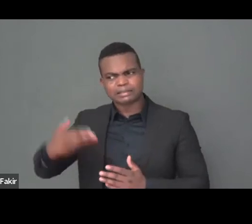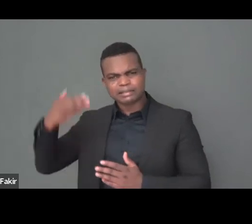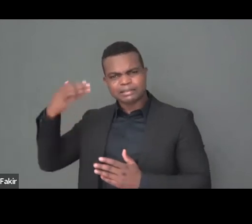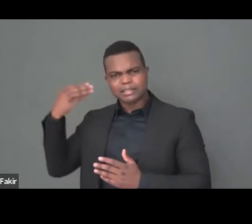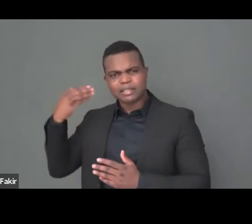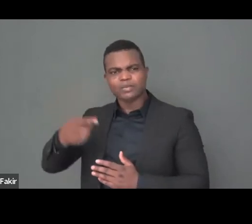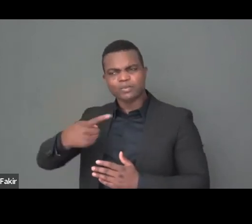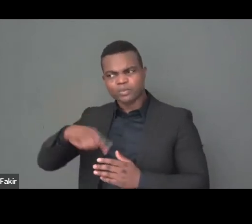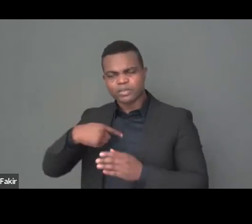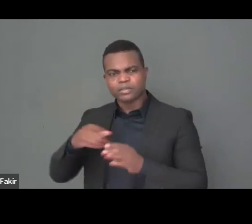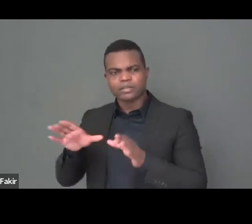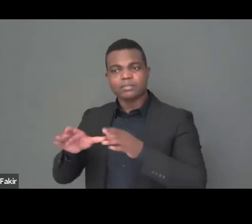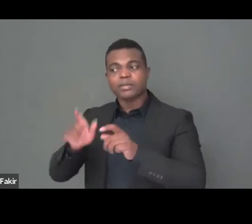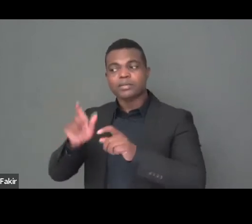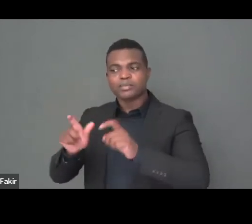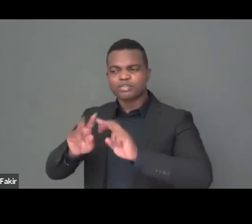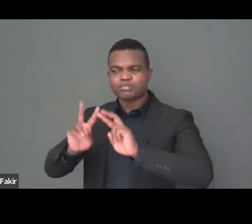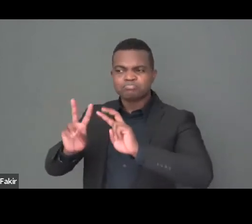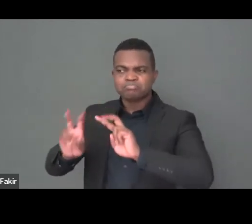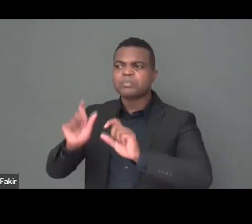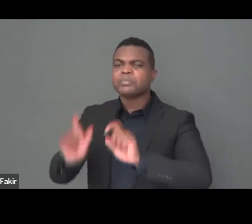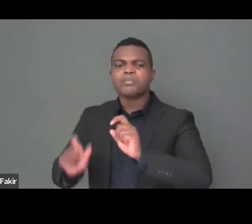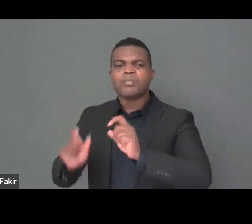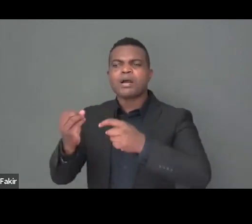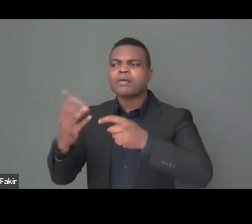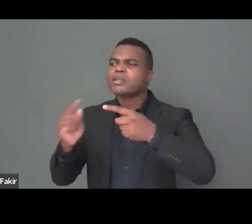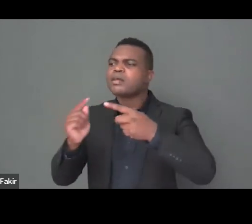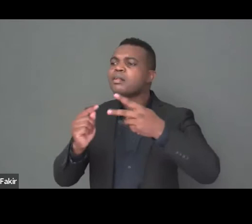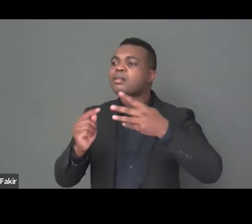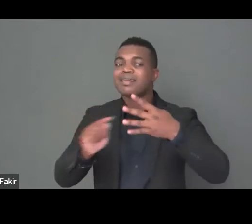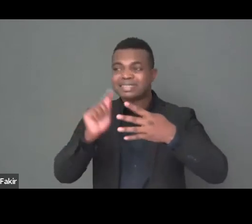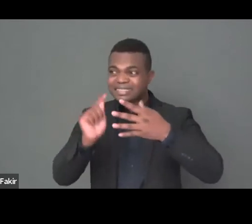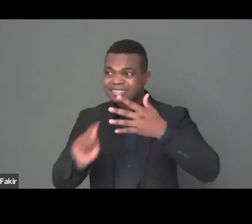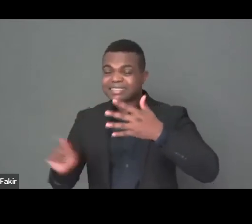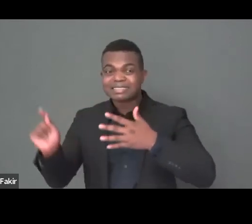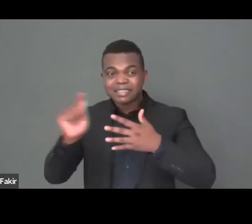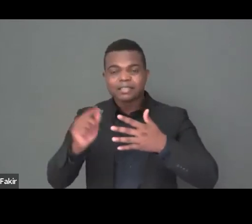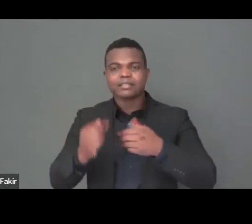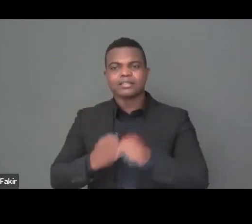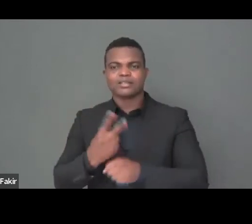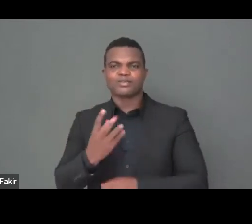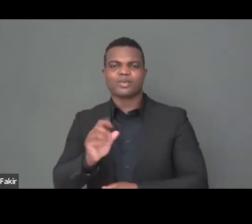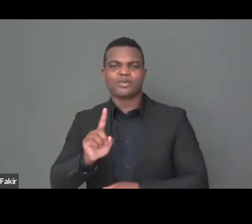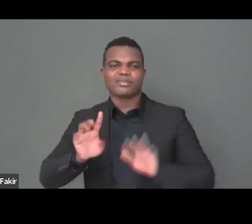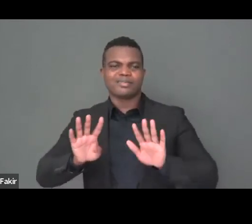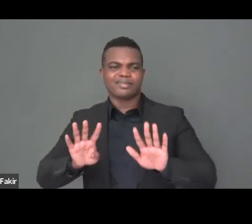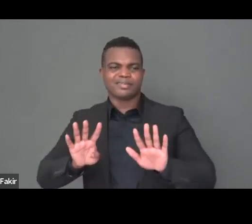Eric Ngondi: Thank you, Chad and thank you for this opportunity to the United disabled persons of Kenya.